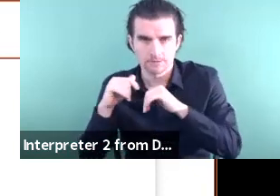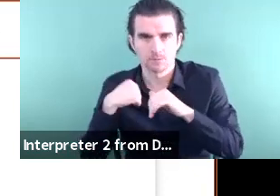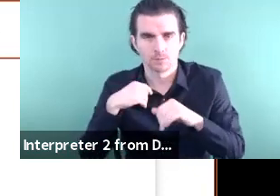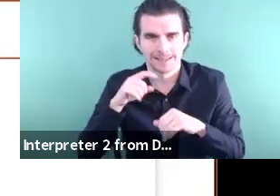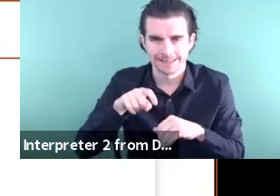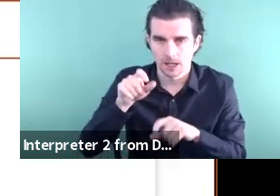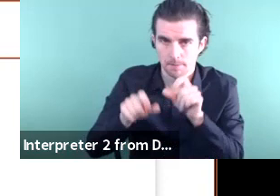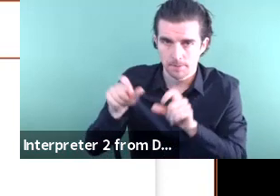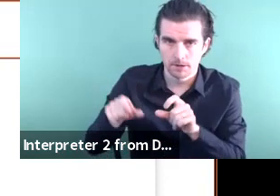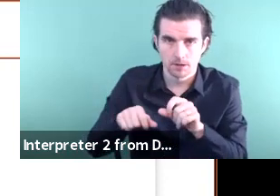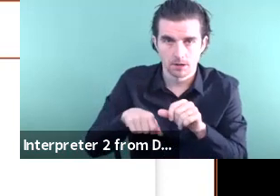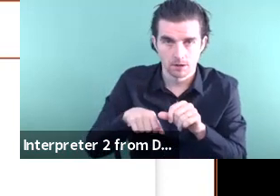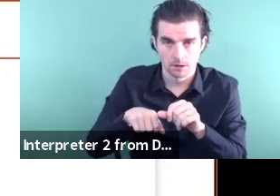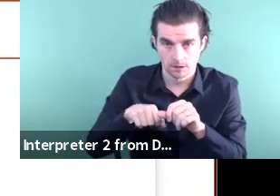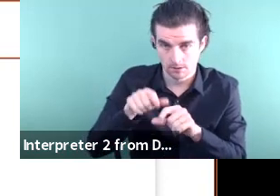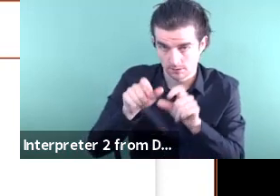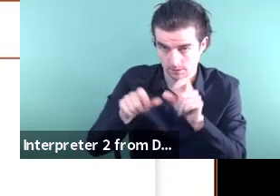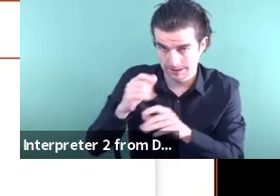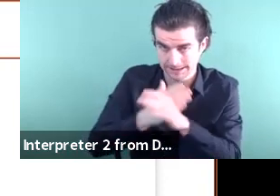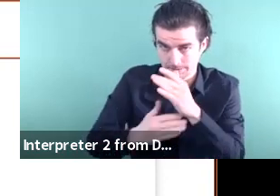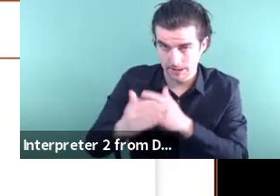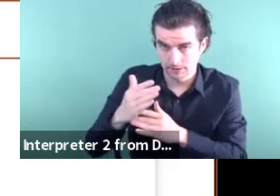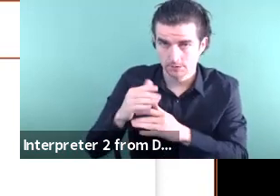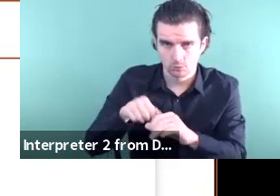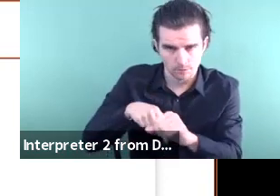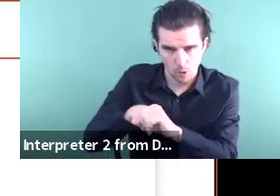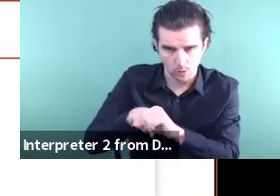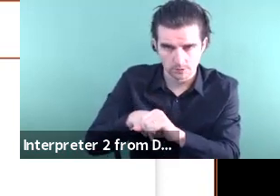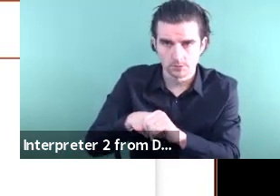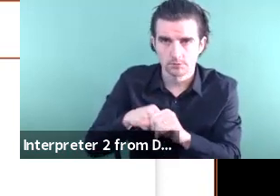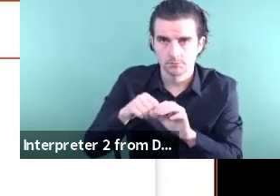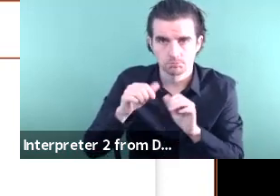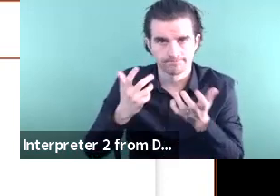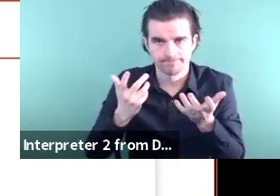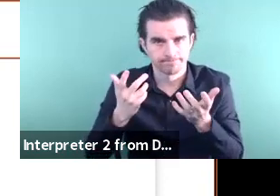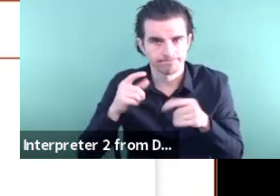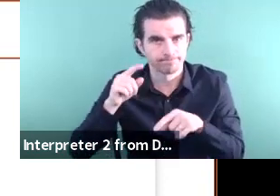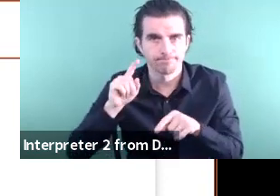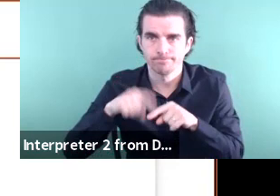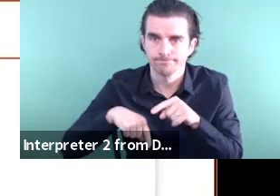and seek economic participation, you will lose all the support and the DAS was designed to break